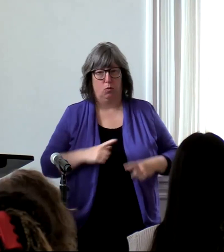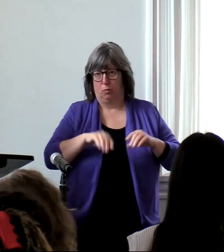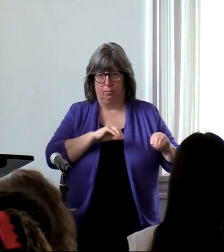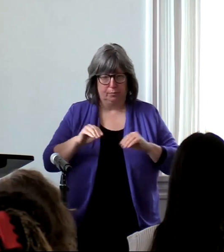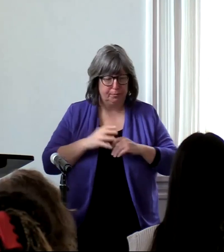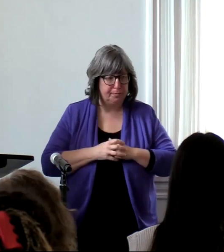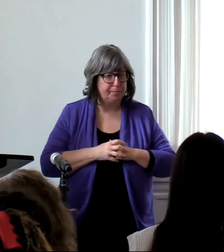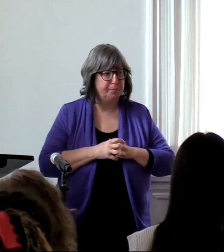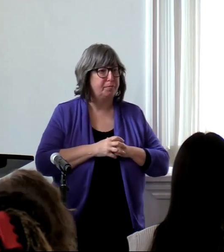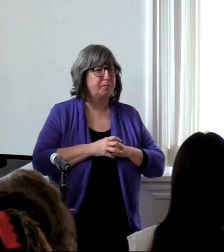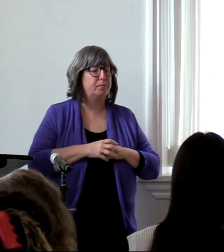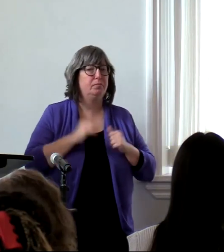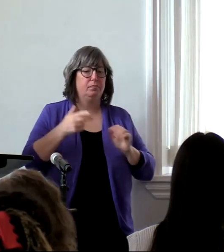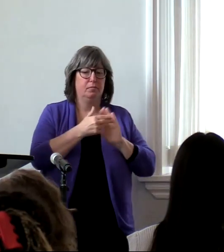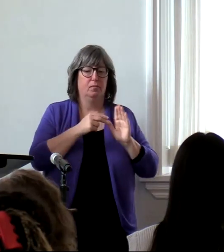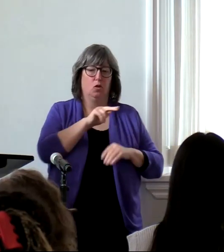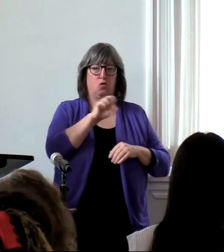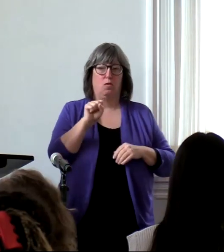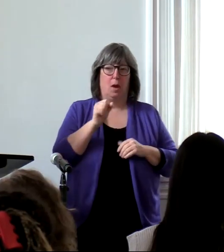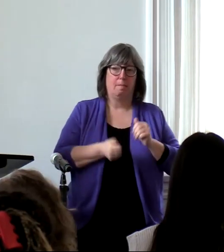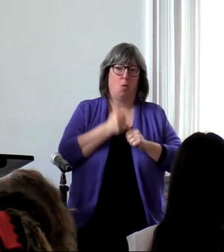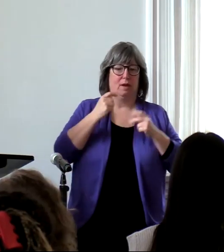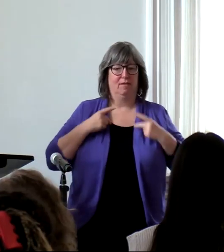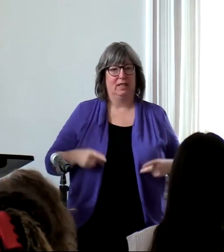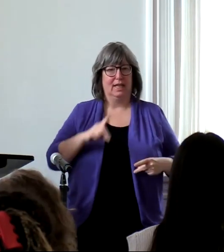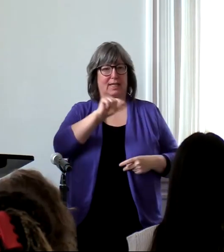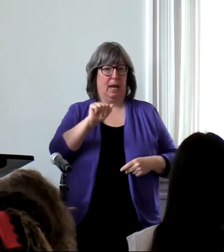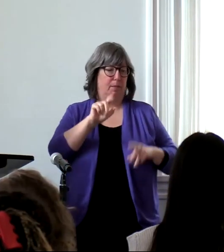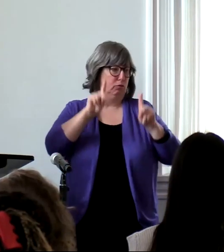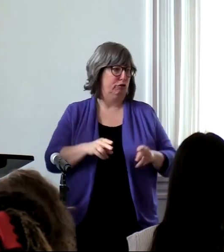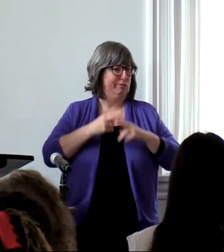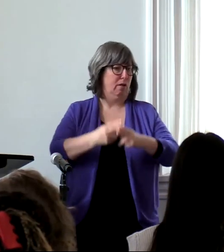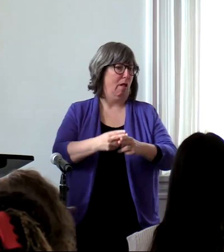At this time, he was labeled Nova Scotia’s most physically disabled person.